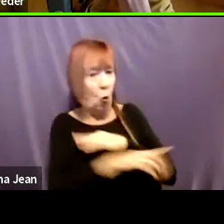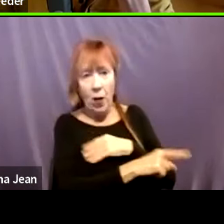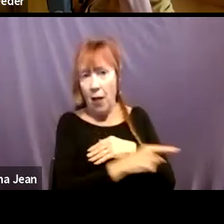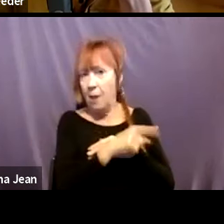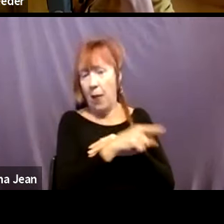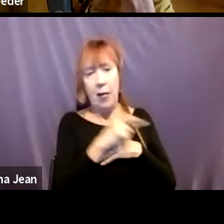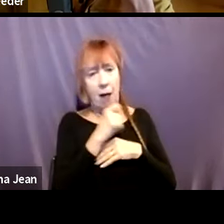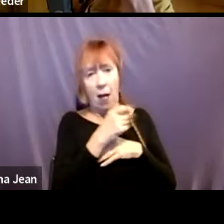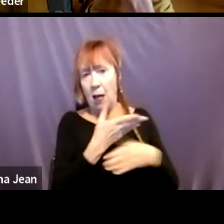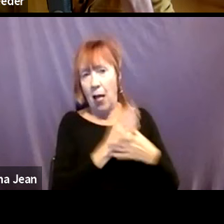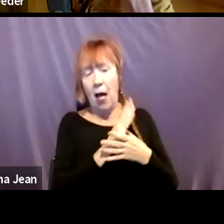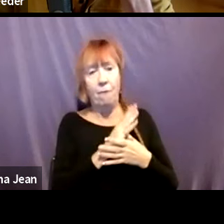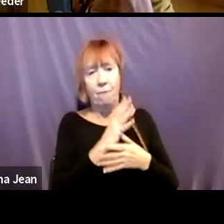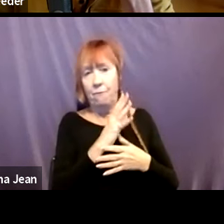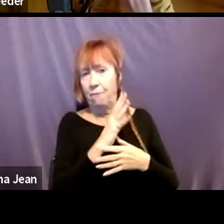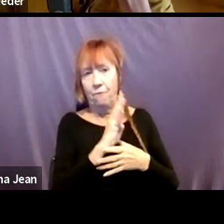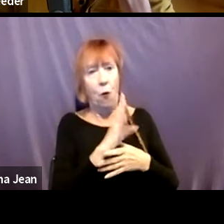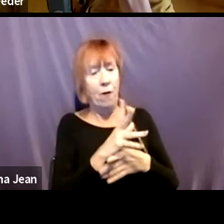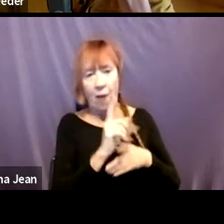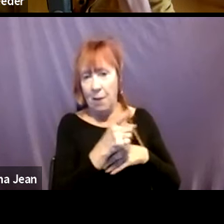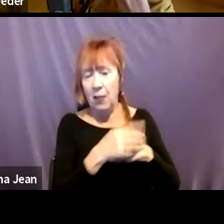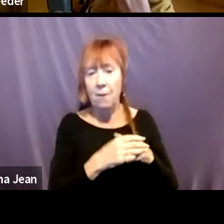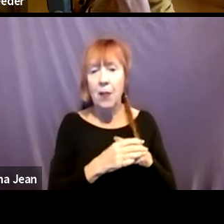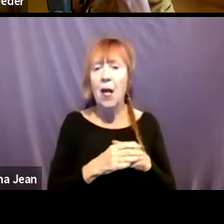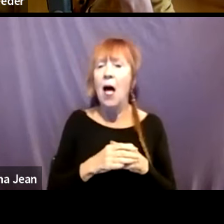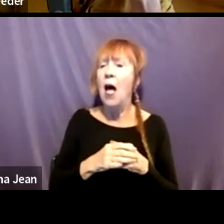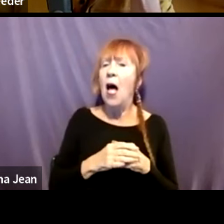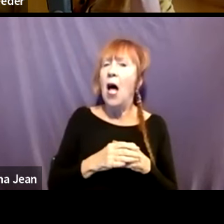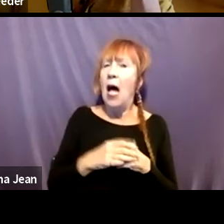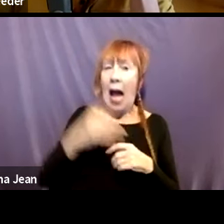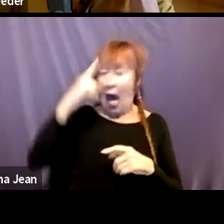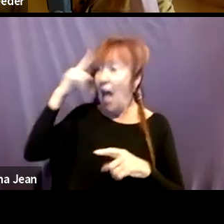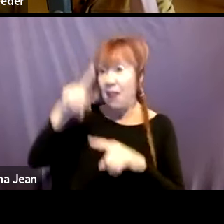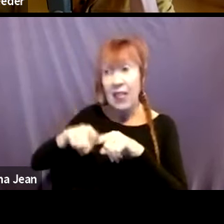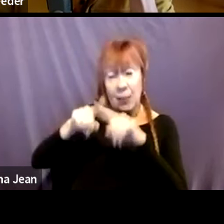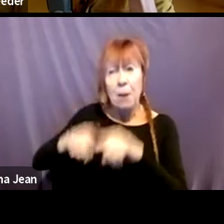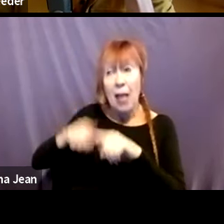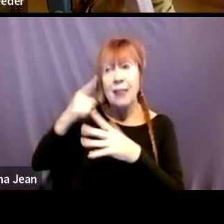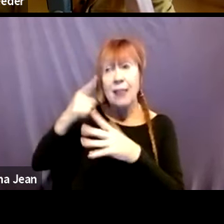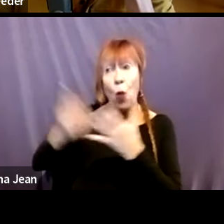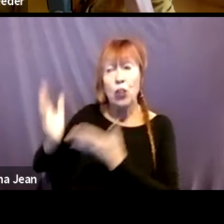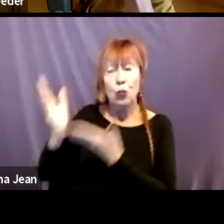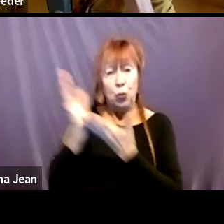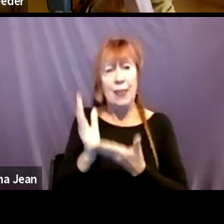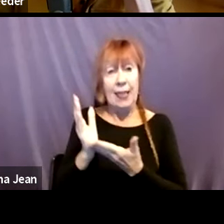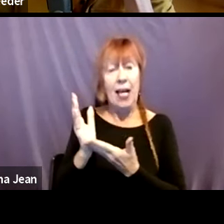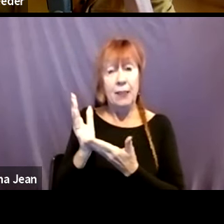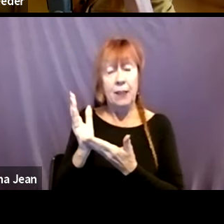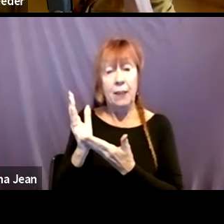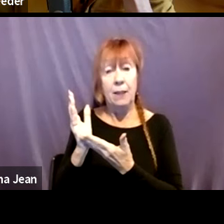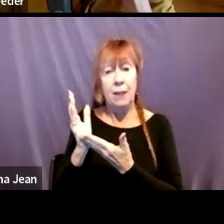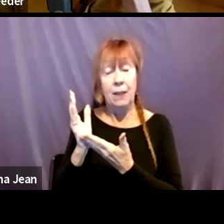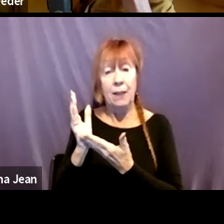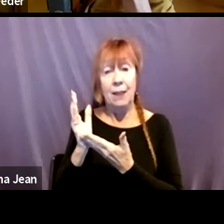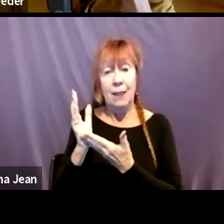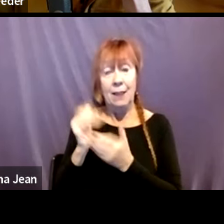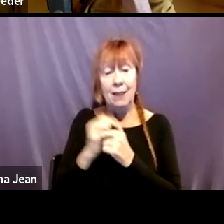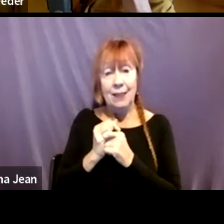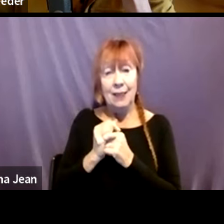I think it depends on what you're presenting. I think some of the stuff I've presented that's long probably didn't get a lot like...